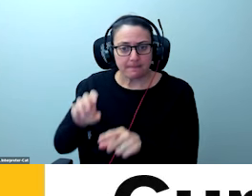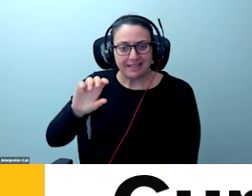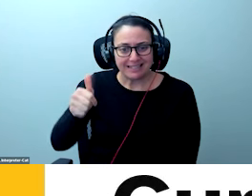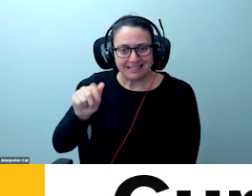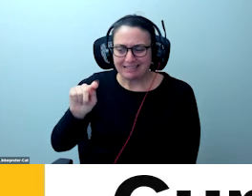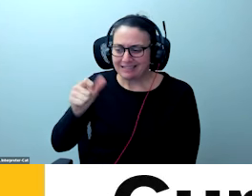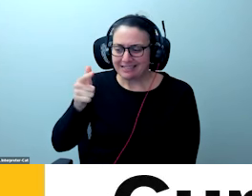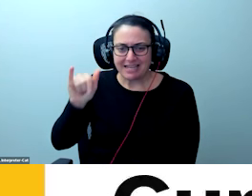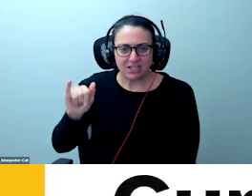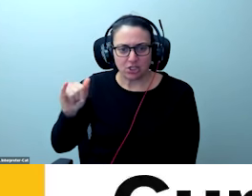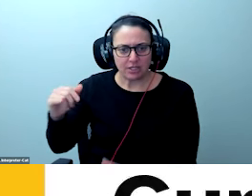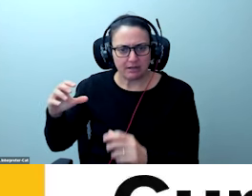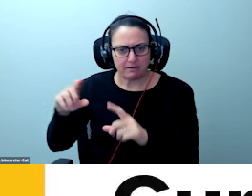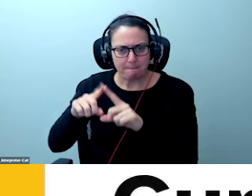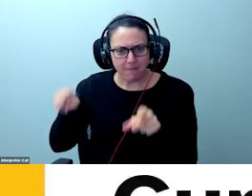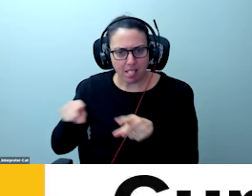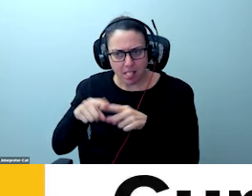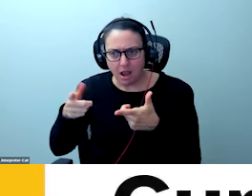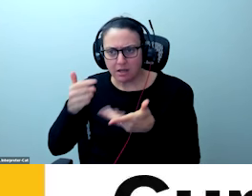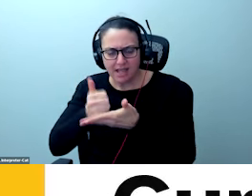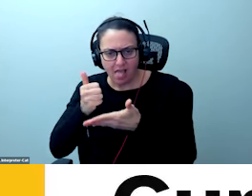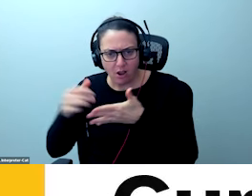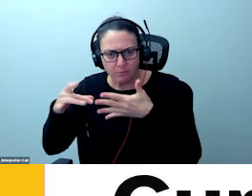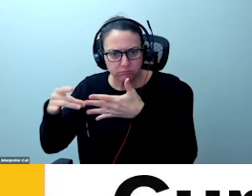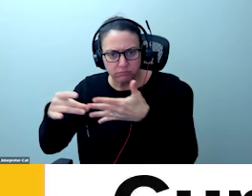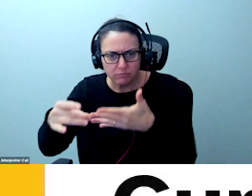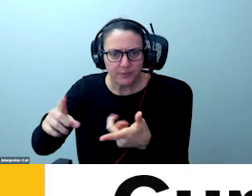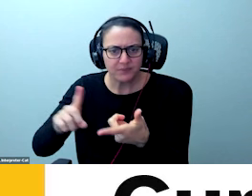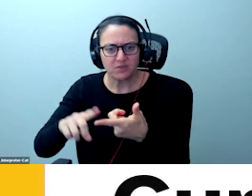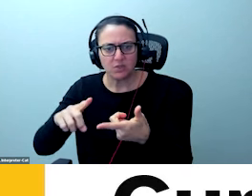that can navigate through kind of entire subway stations with tactile paving.